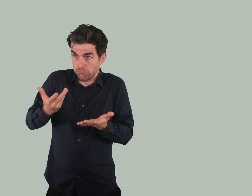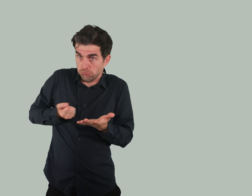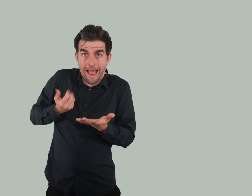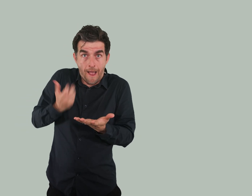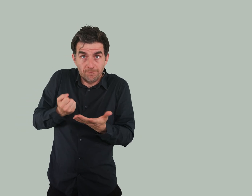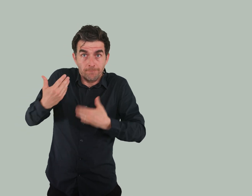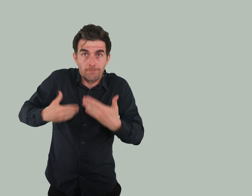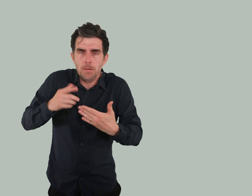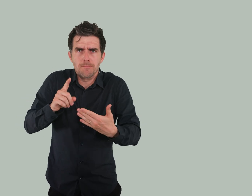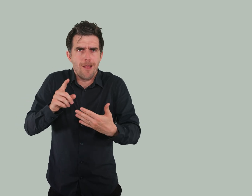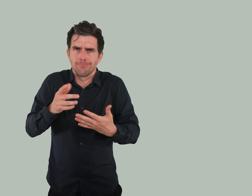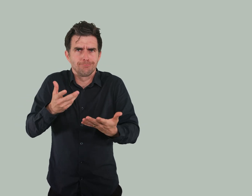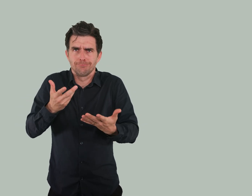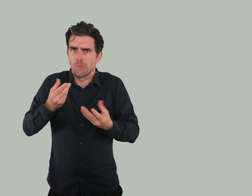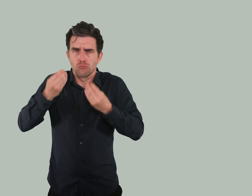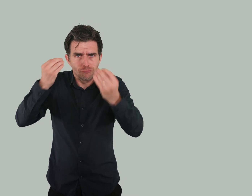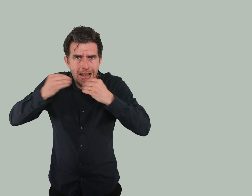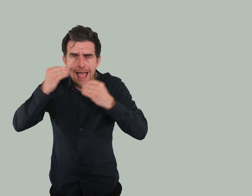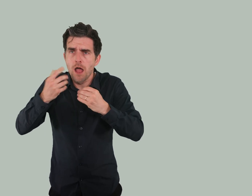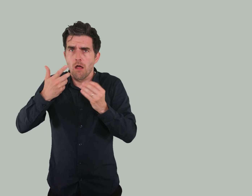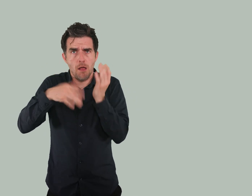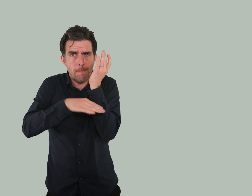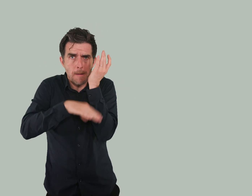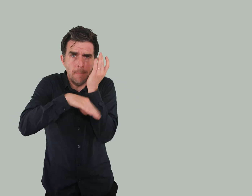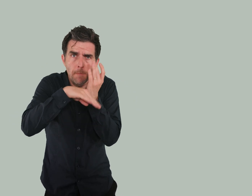It can provide income, but it rarely offers training,